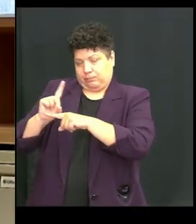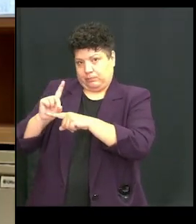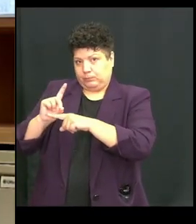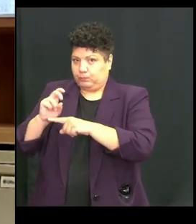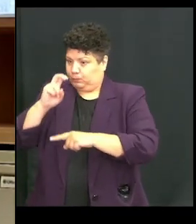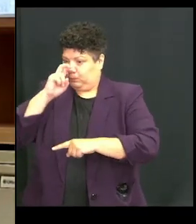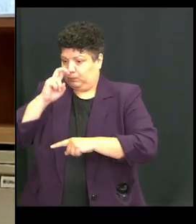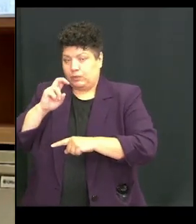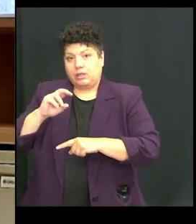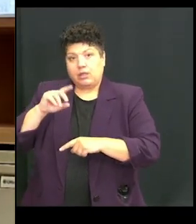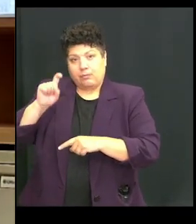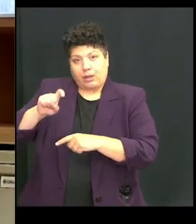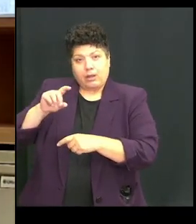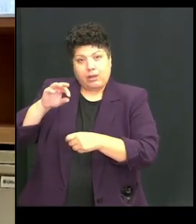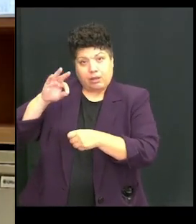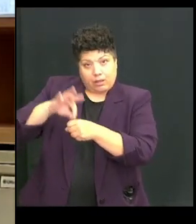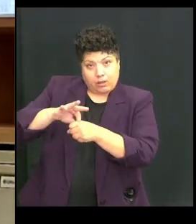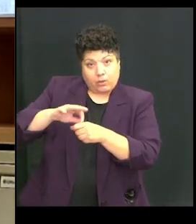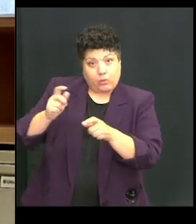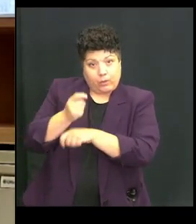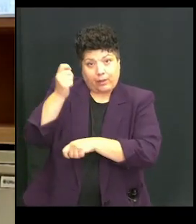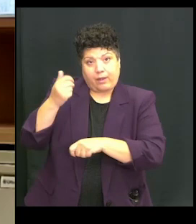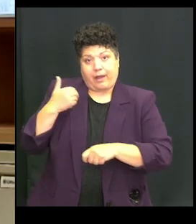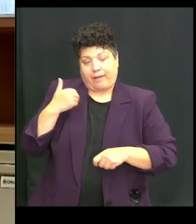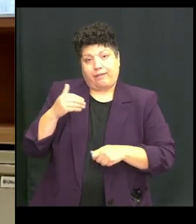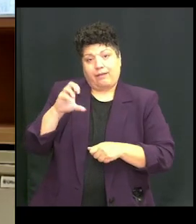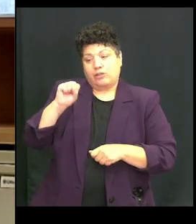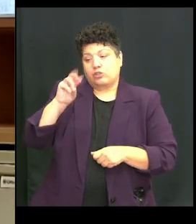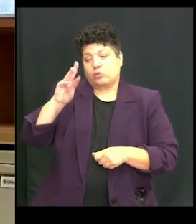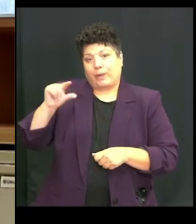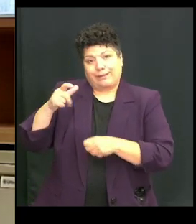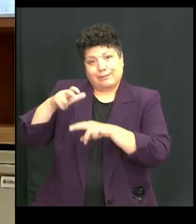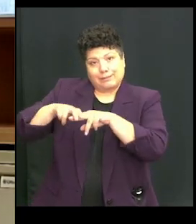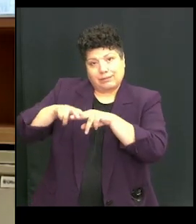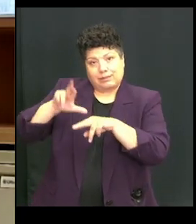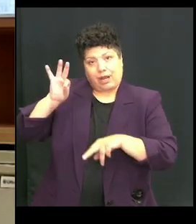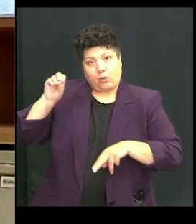They have to win in swing seats in the 905. They have to win in swing seats in Vancouver